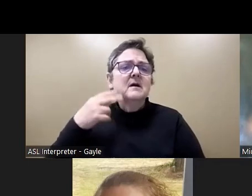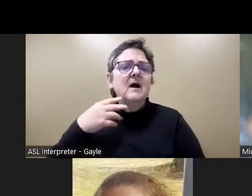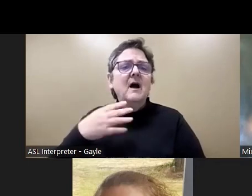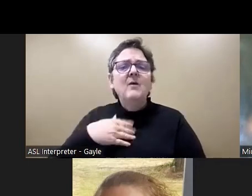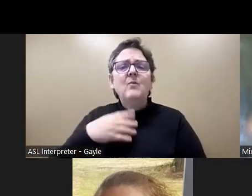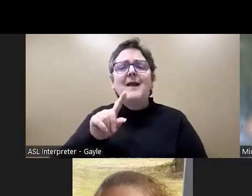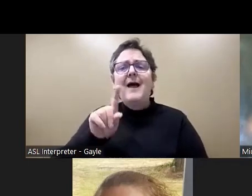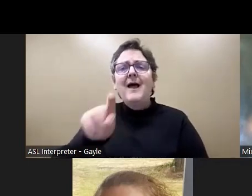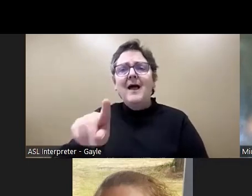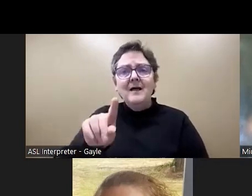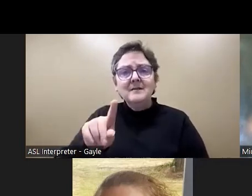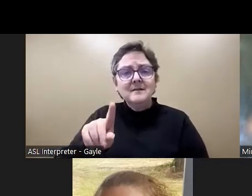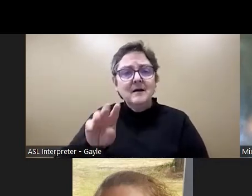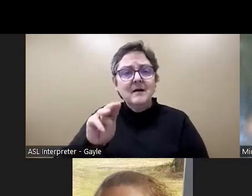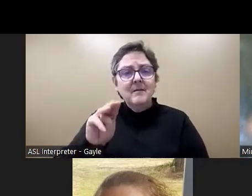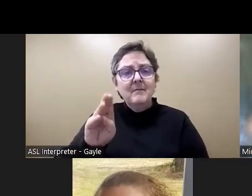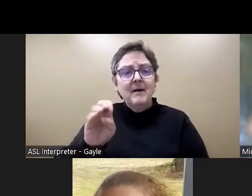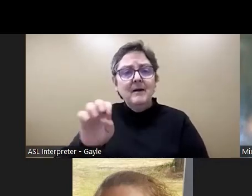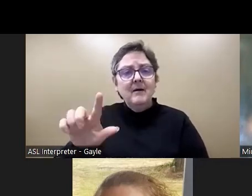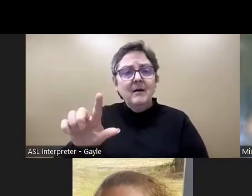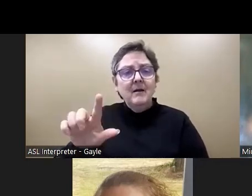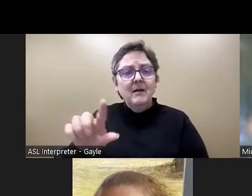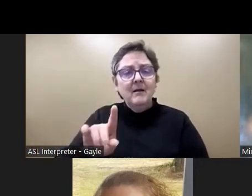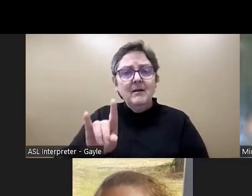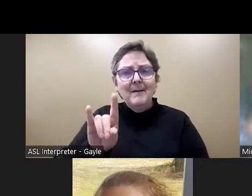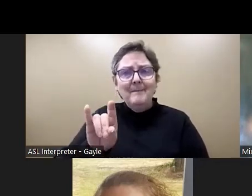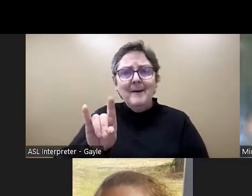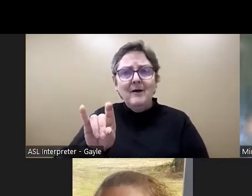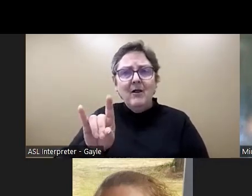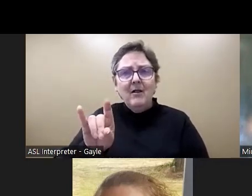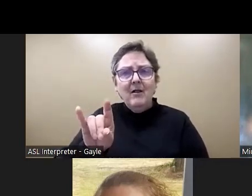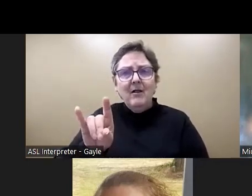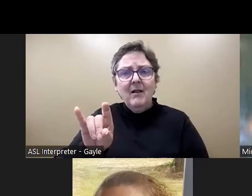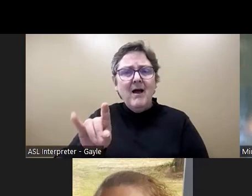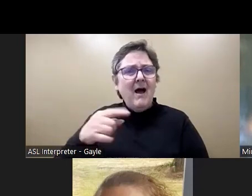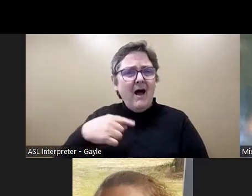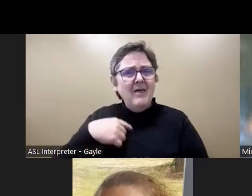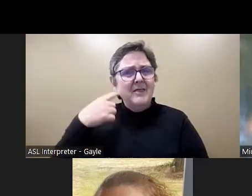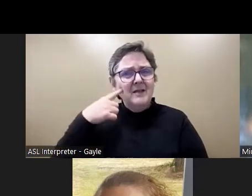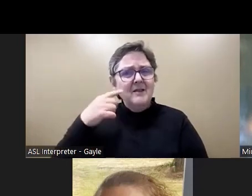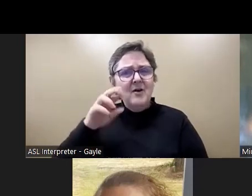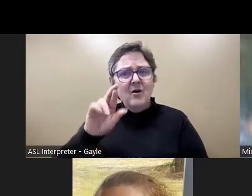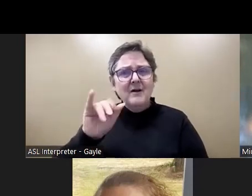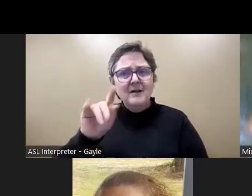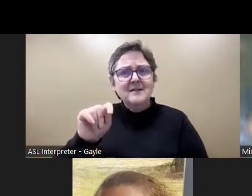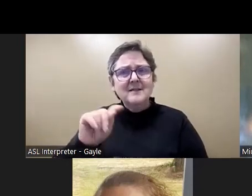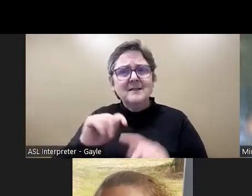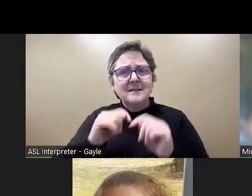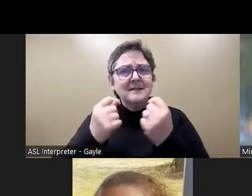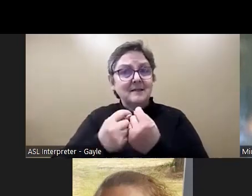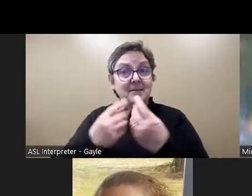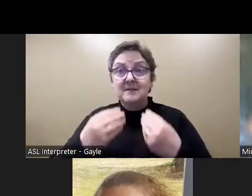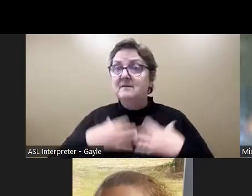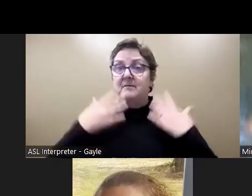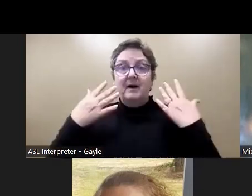I think the RIT team has, I mean, certainly inspired us and done a great job